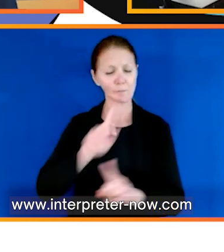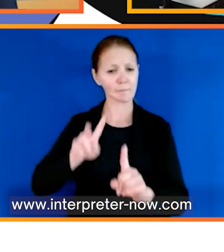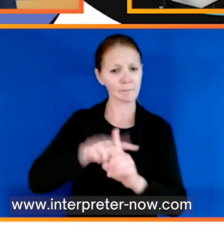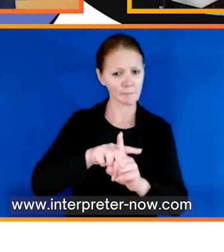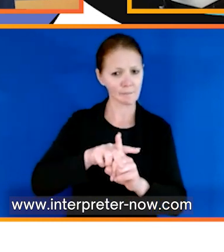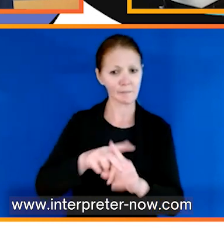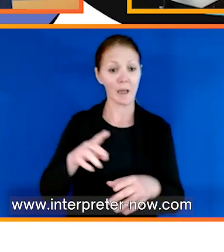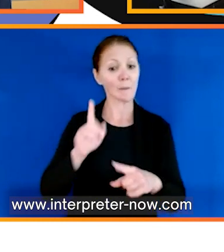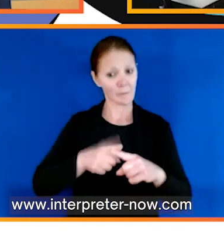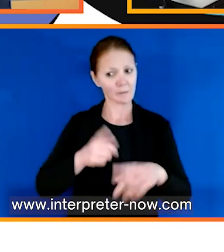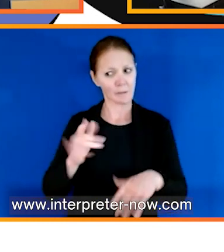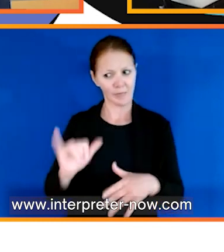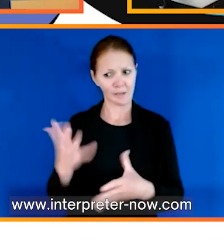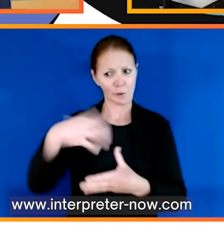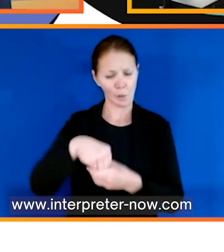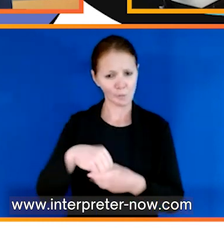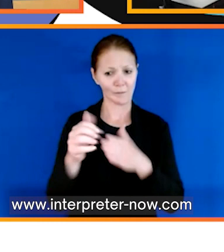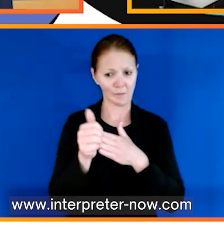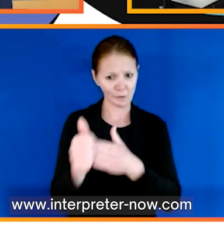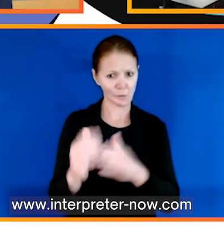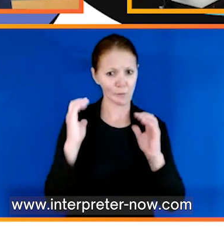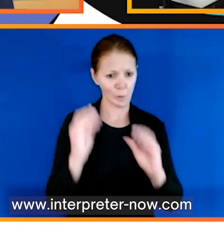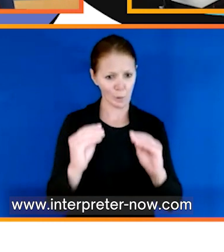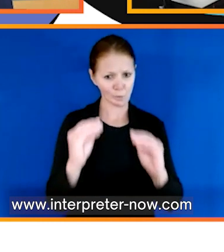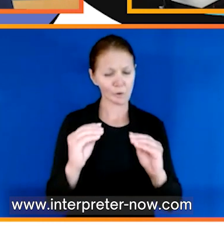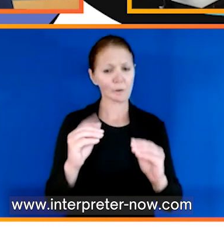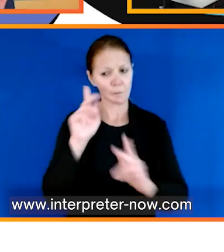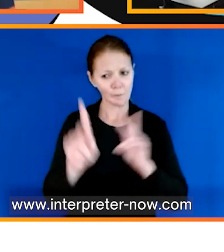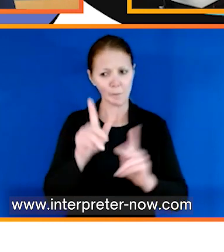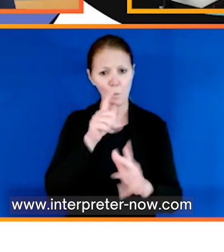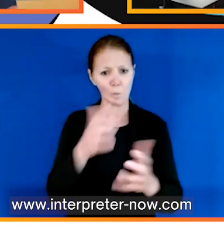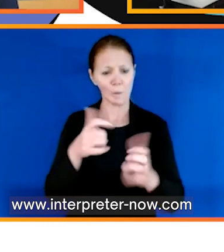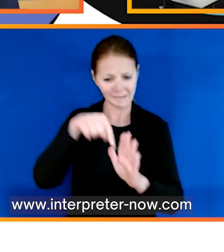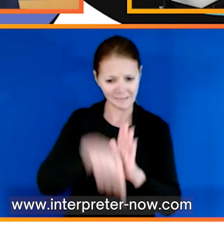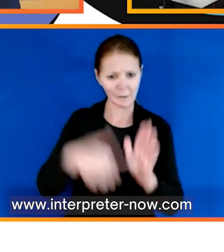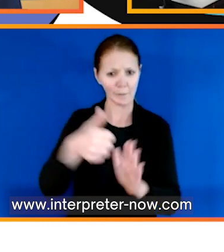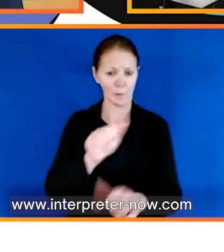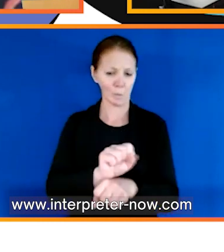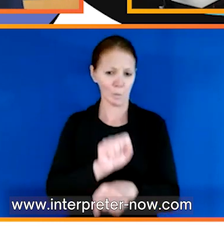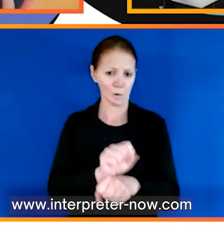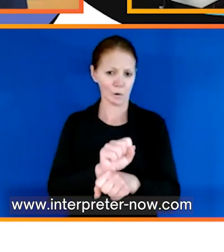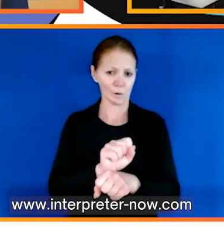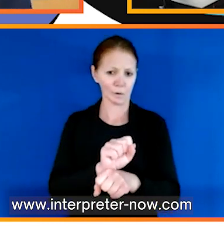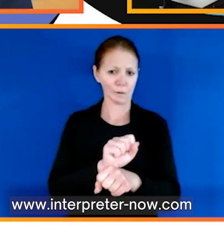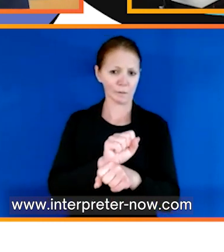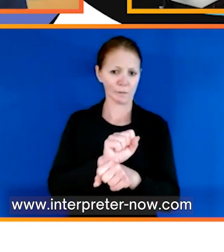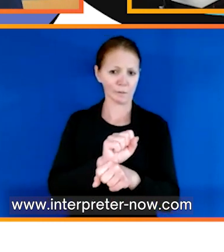deeper work into really investigating that internal emotional intelligence, cultural